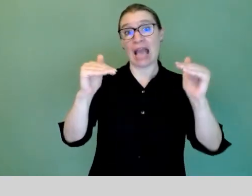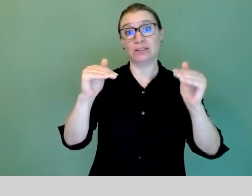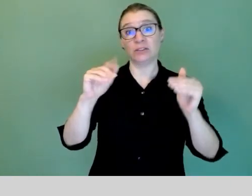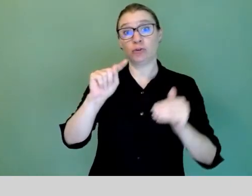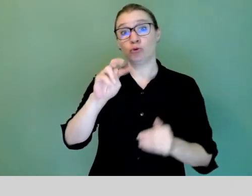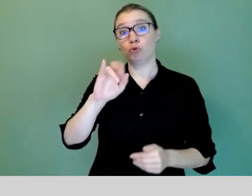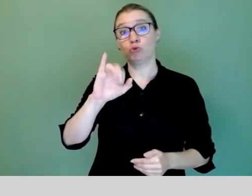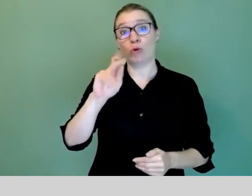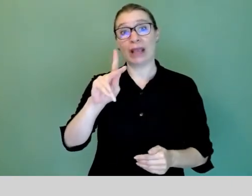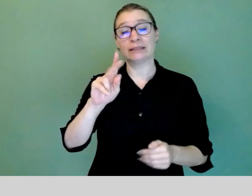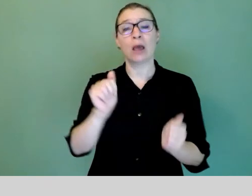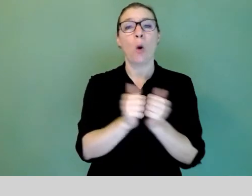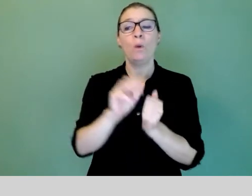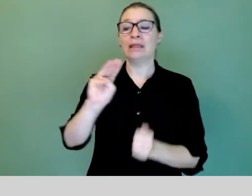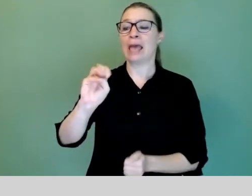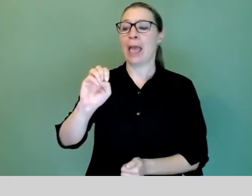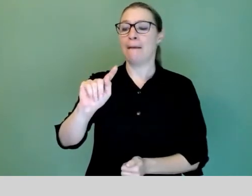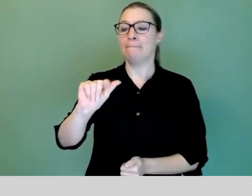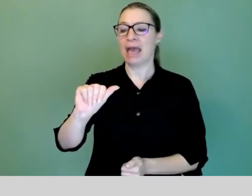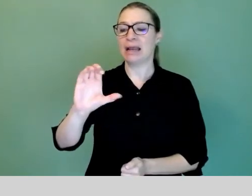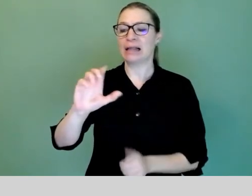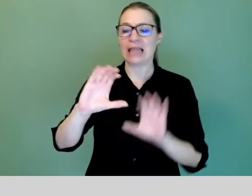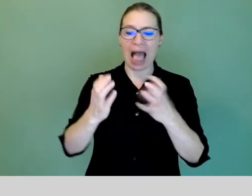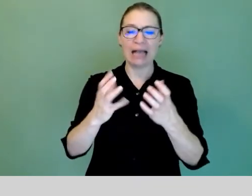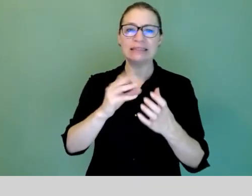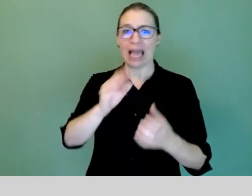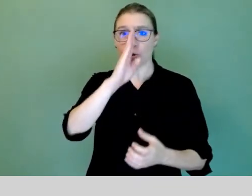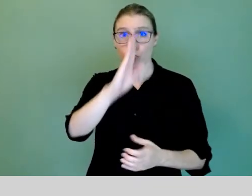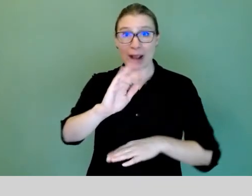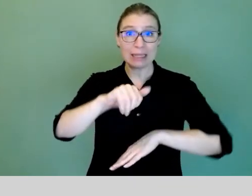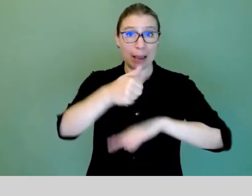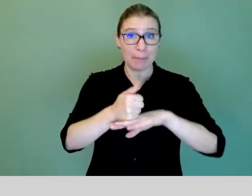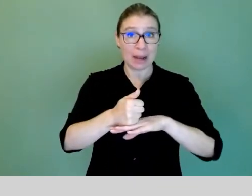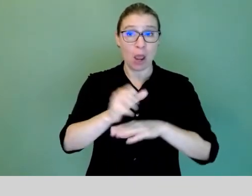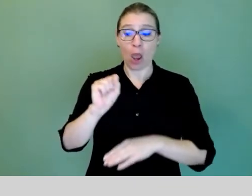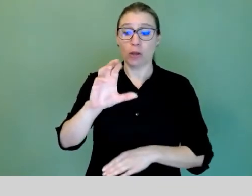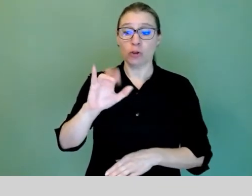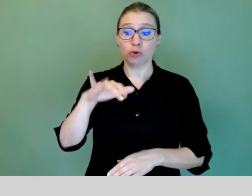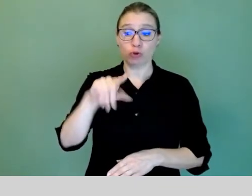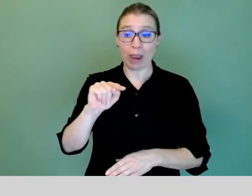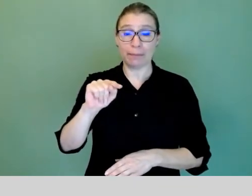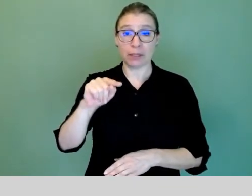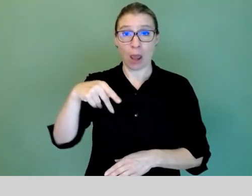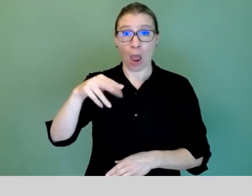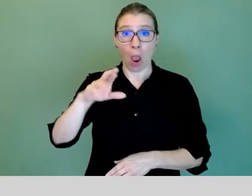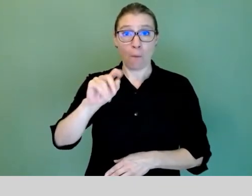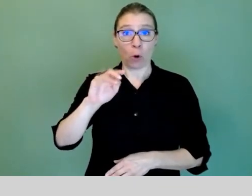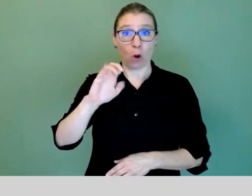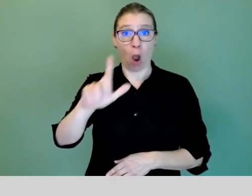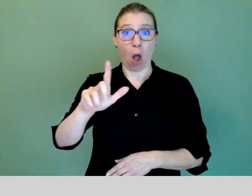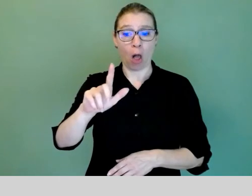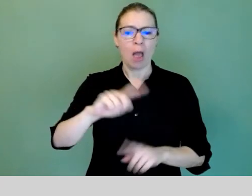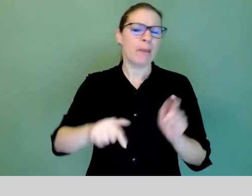and directly implementing the descriptor protocol, but most of it takes advantage of things I've covered here today,